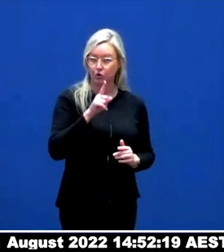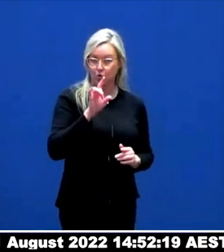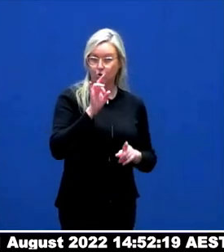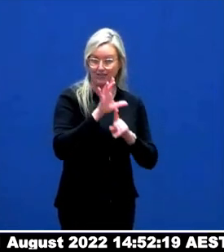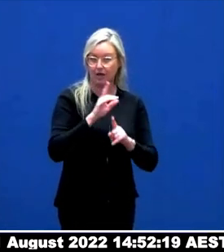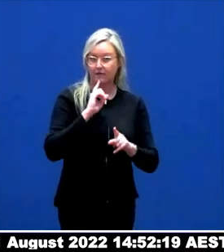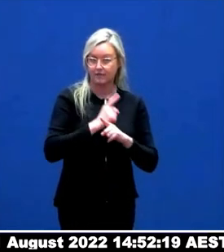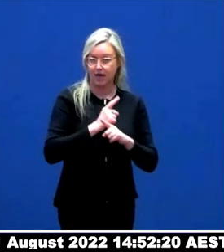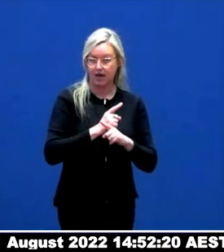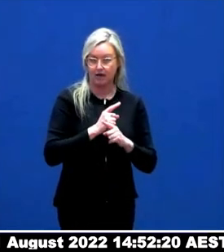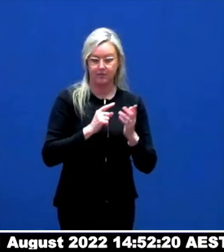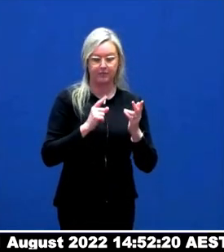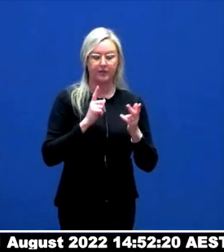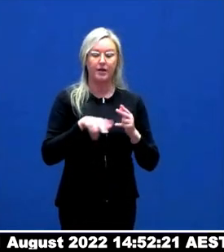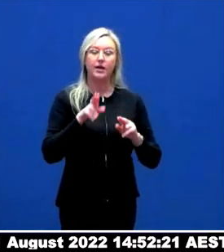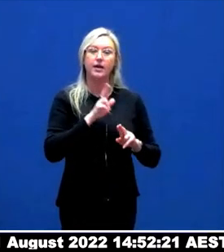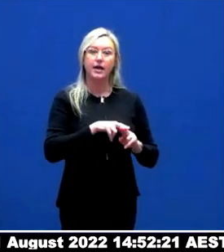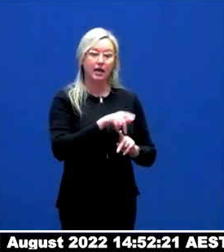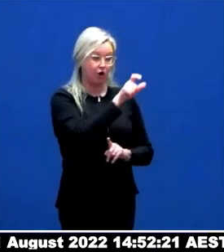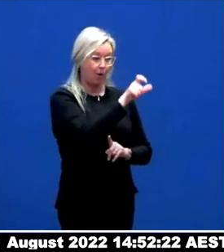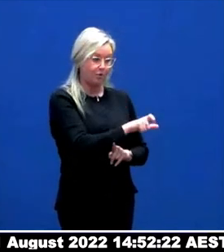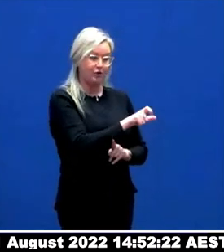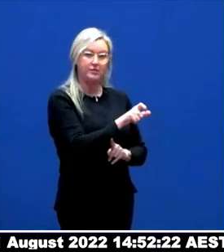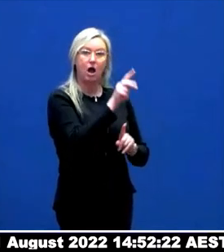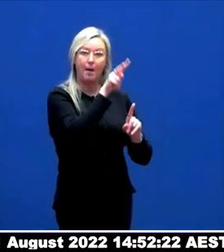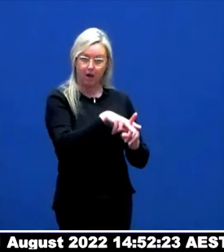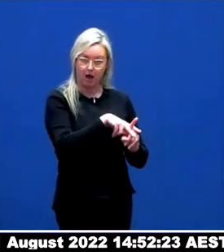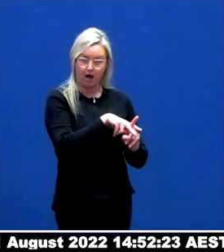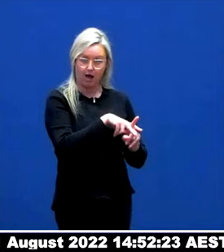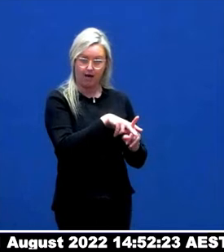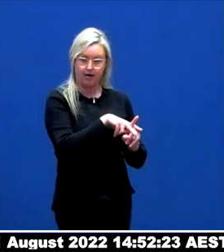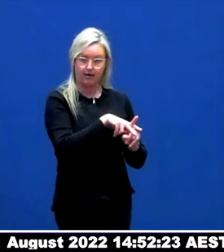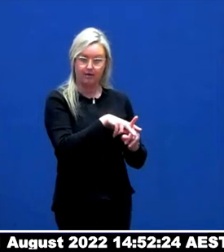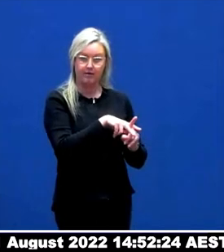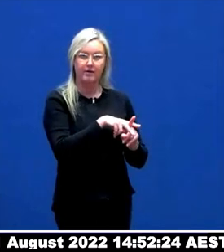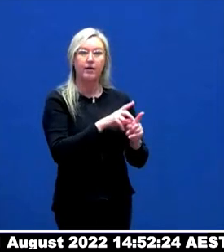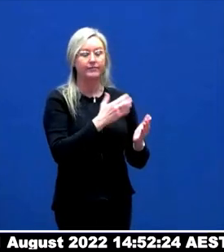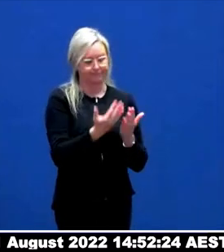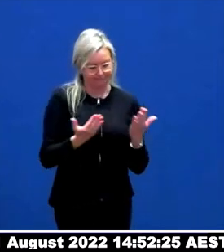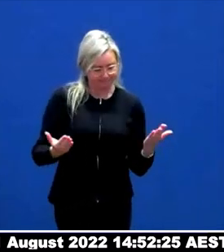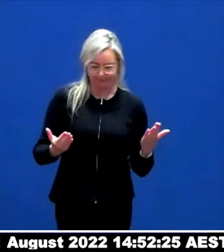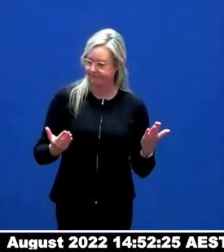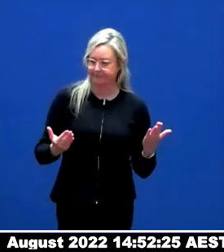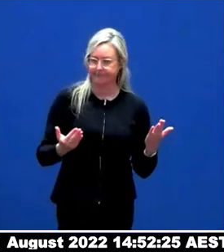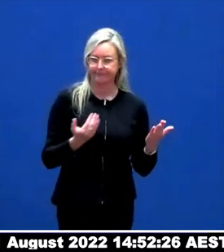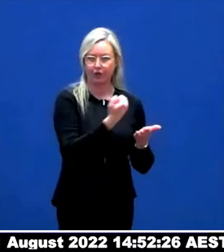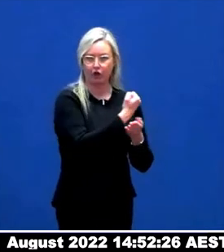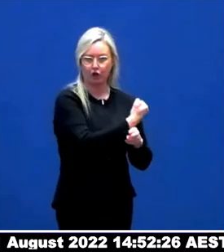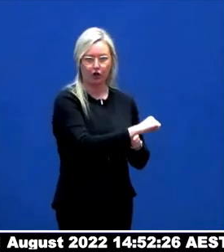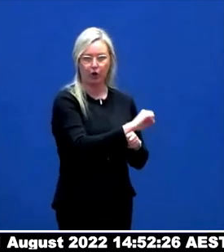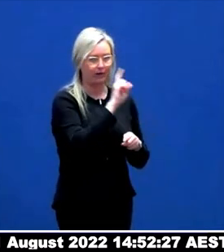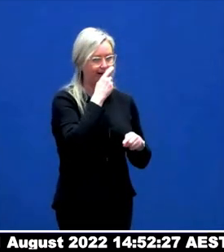"When a potential participant's application has been declined, the LAC can support the